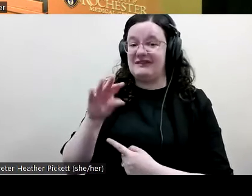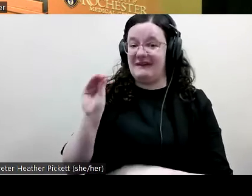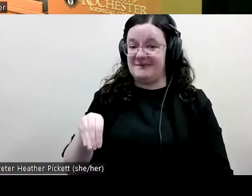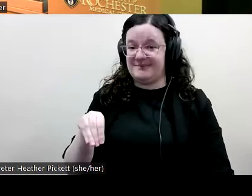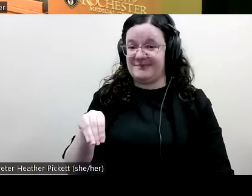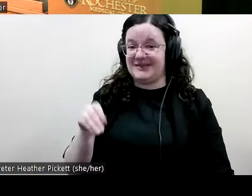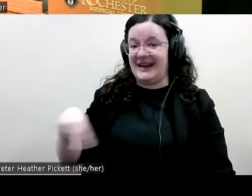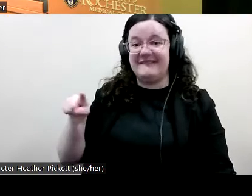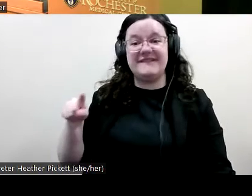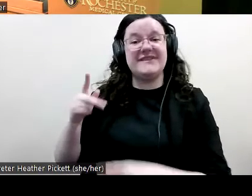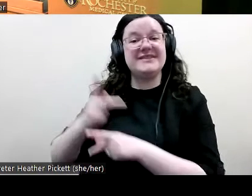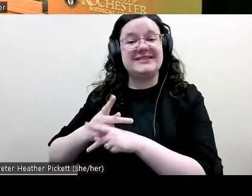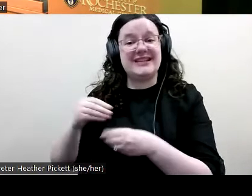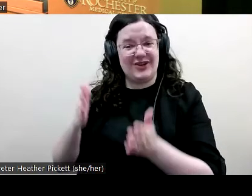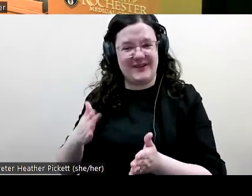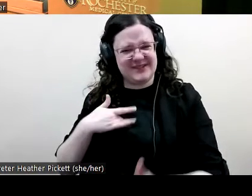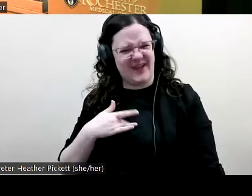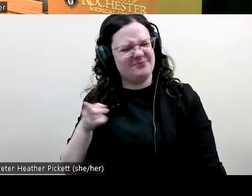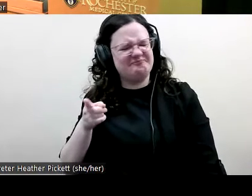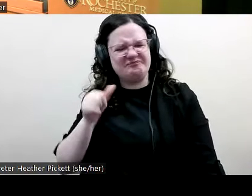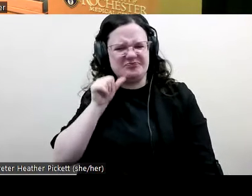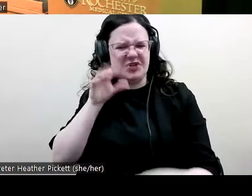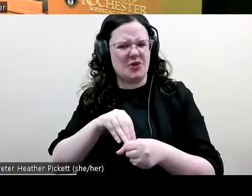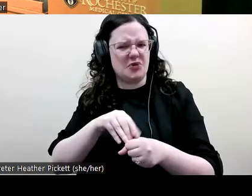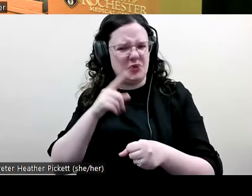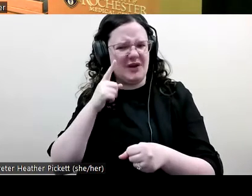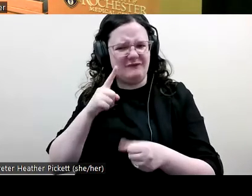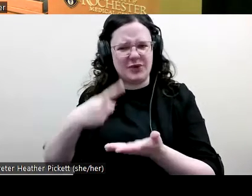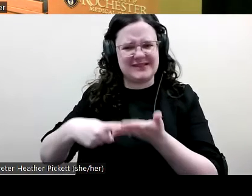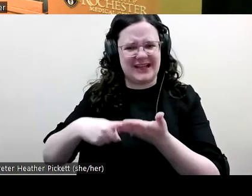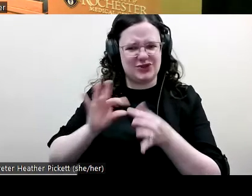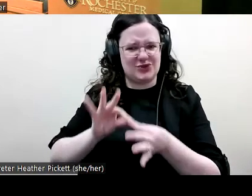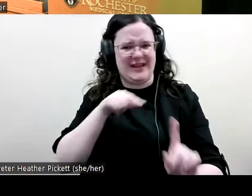about the care of their loved one um and so I think these are important statistics to look